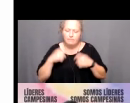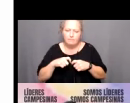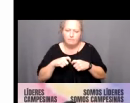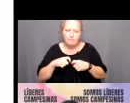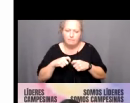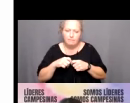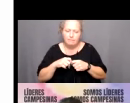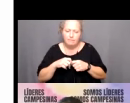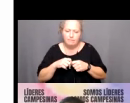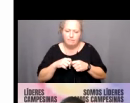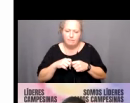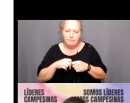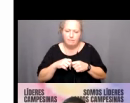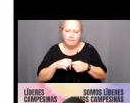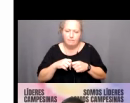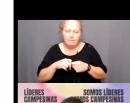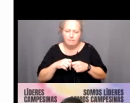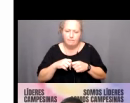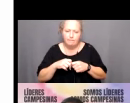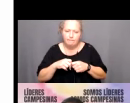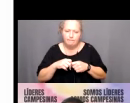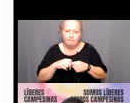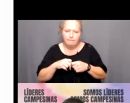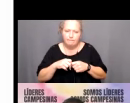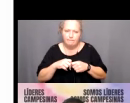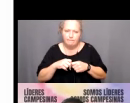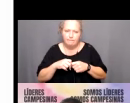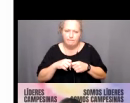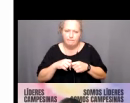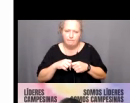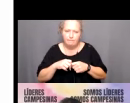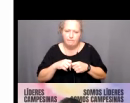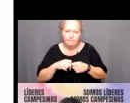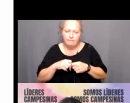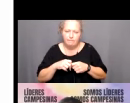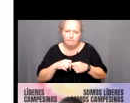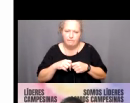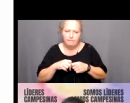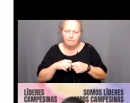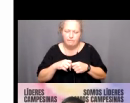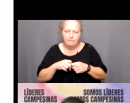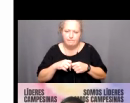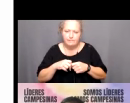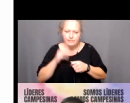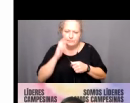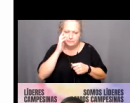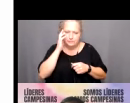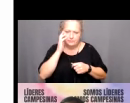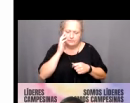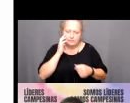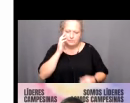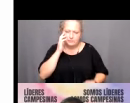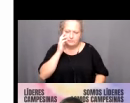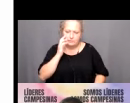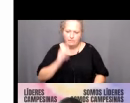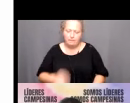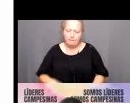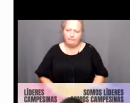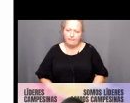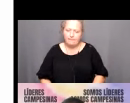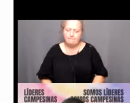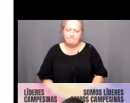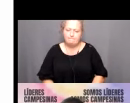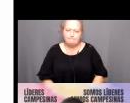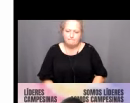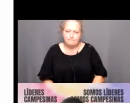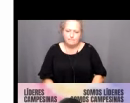today we're going to present the team regarding climate justice in Ventura